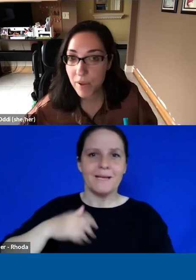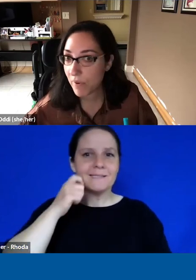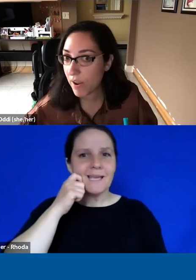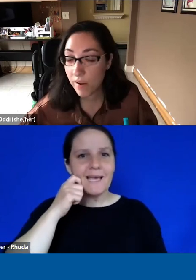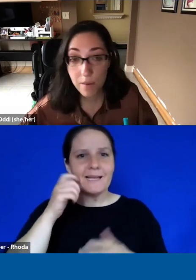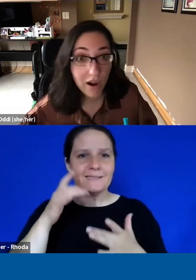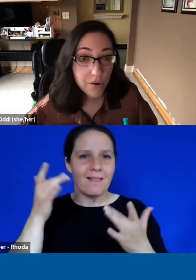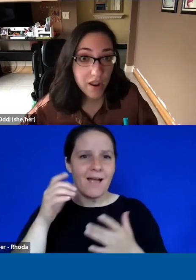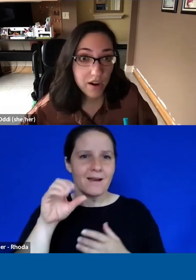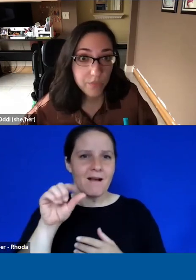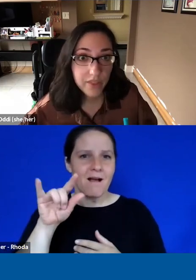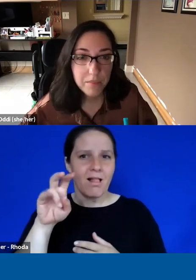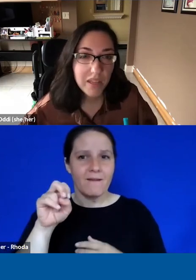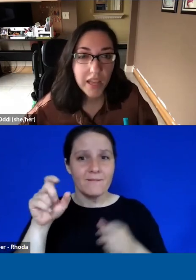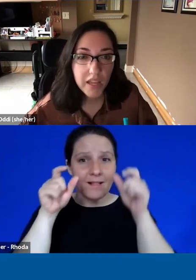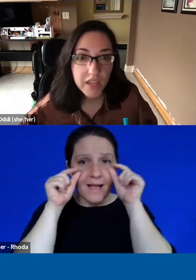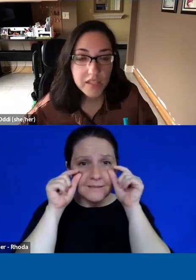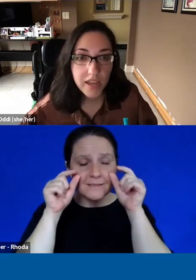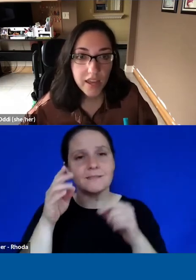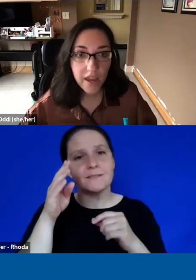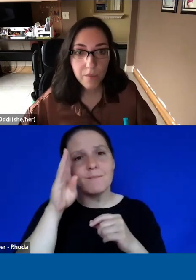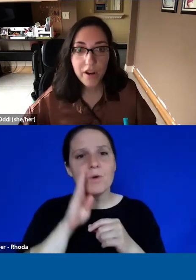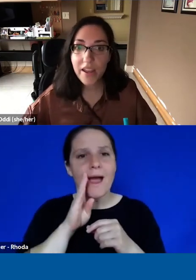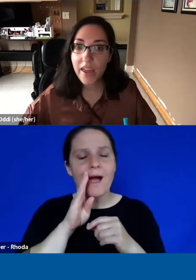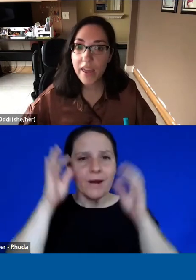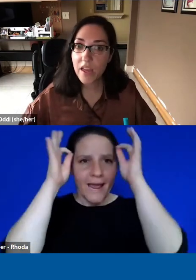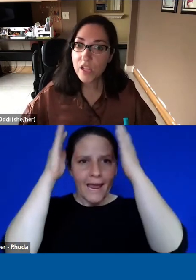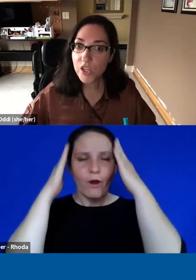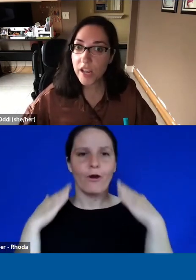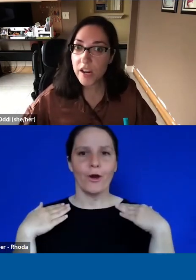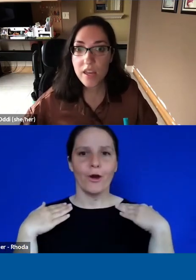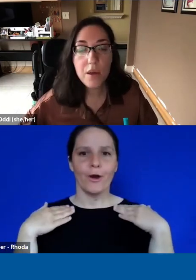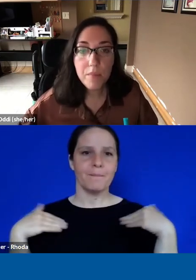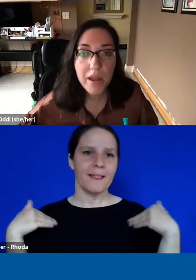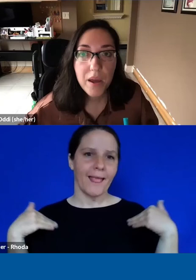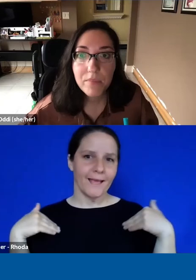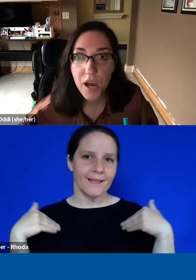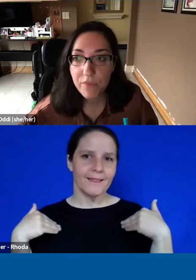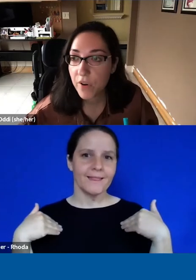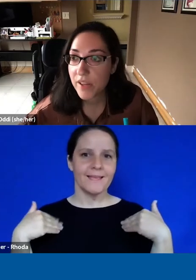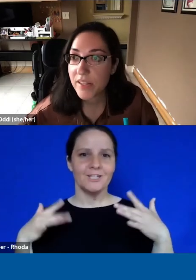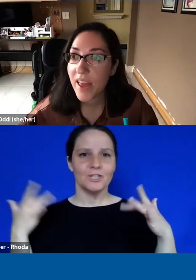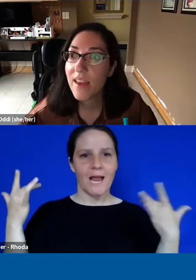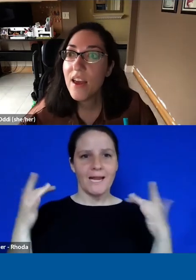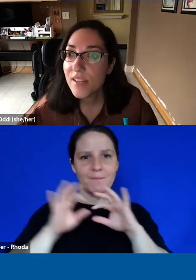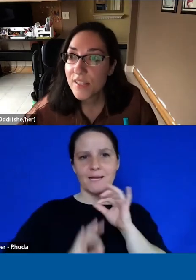my brown hair with mid-length, I'd say, and I'm wearing a shiny button up top for you today.